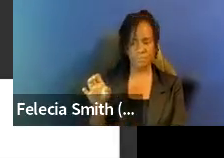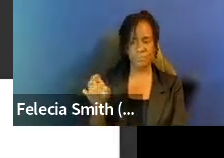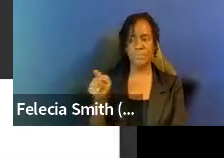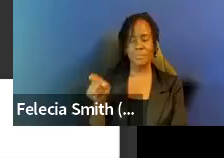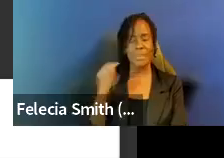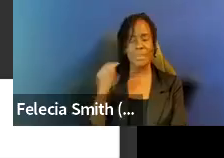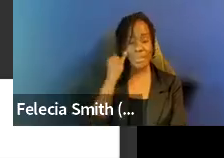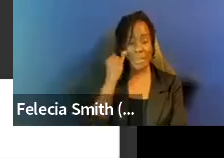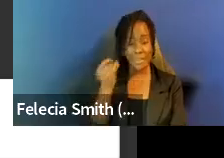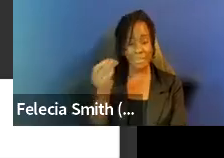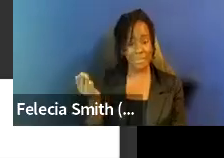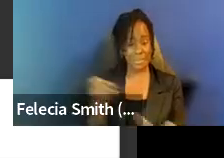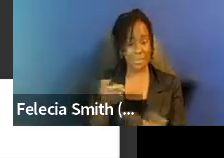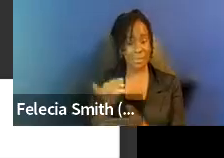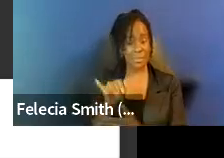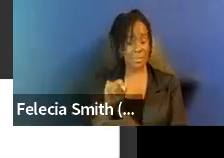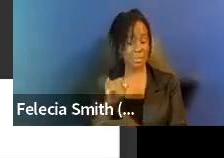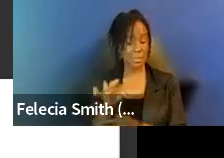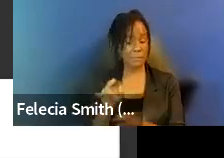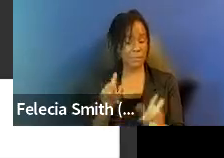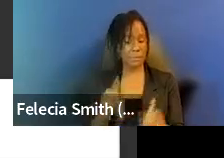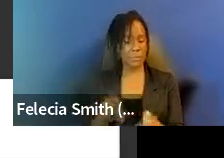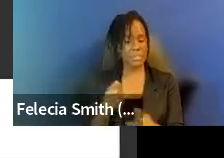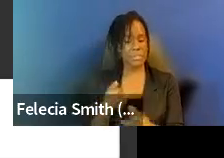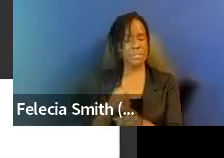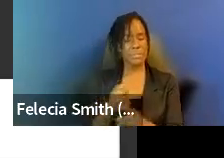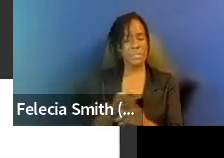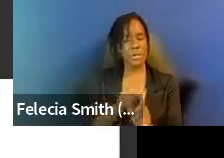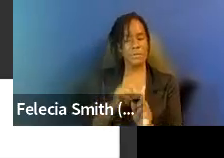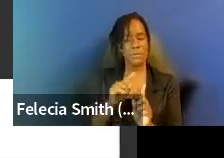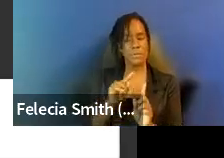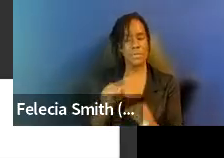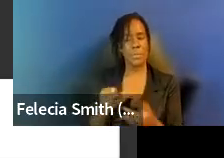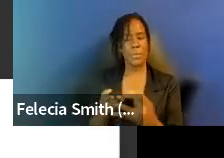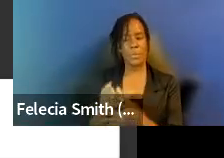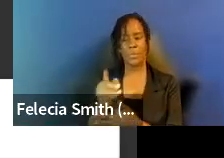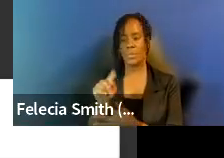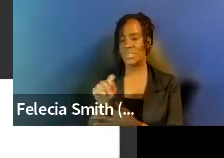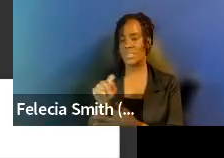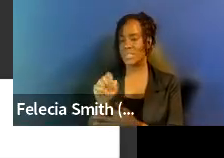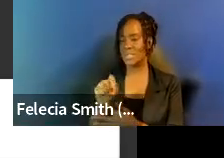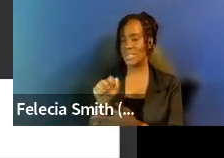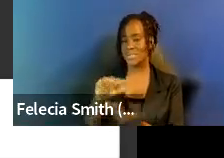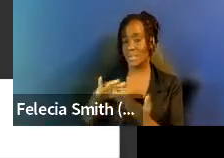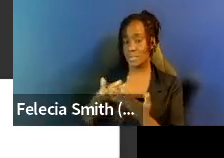clinicians on how to do this. The analogy I like to give sometimes is wings for all or